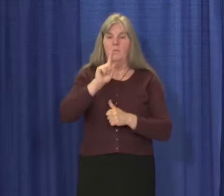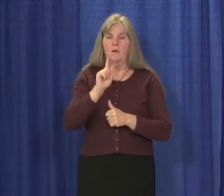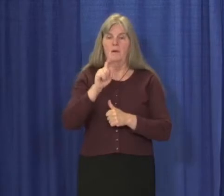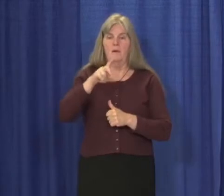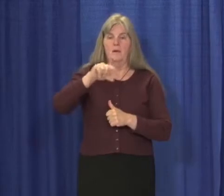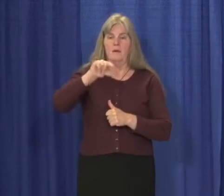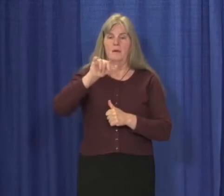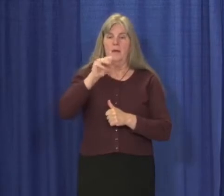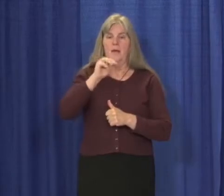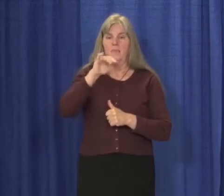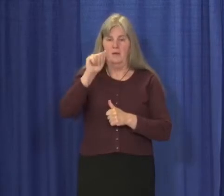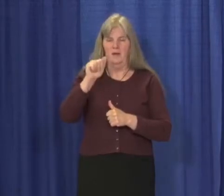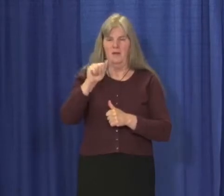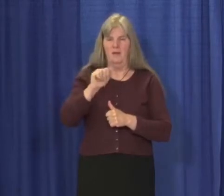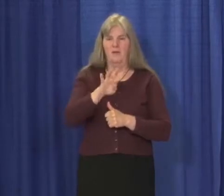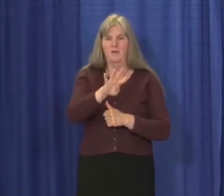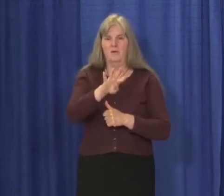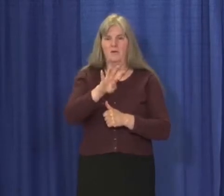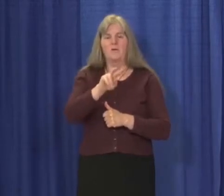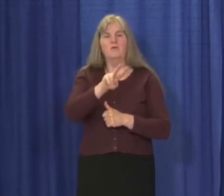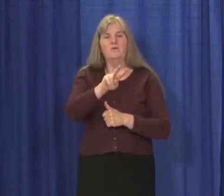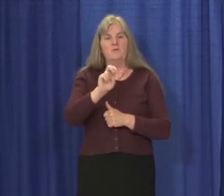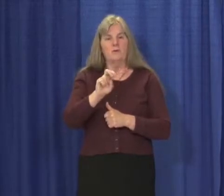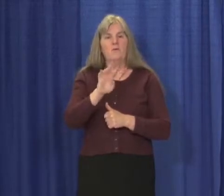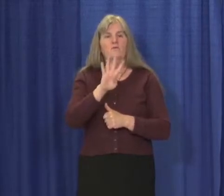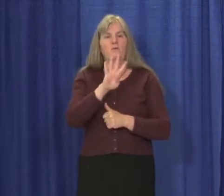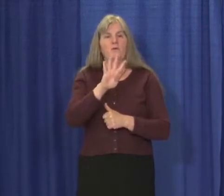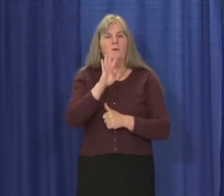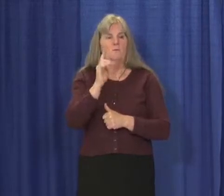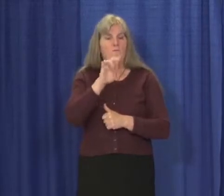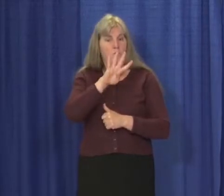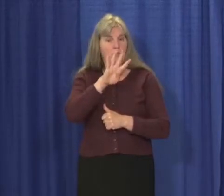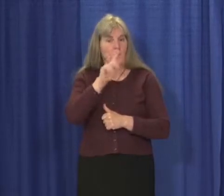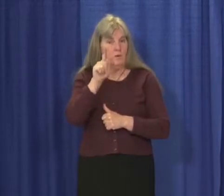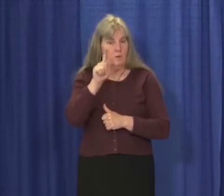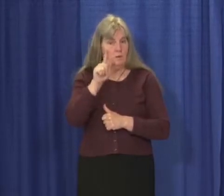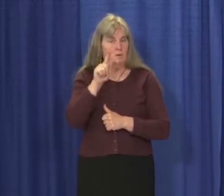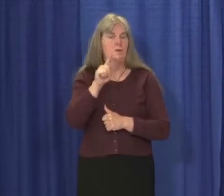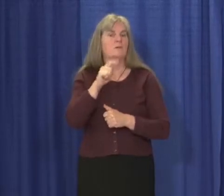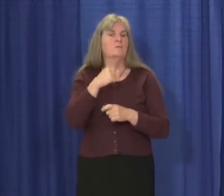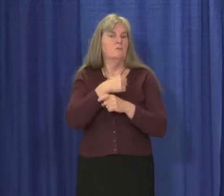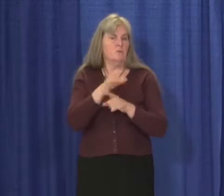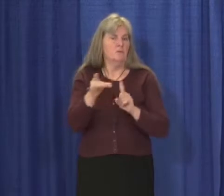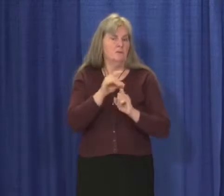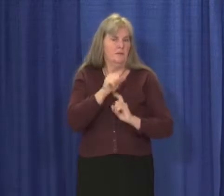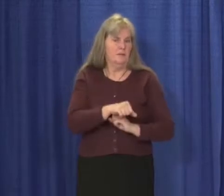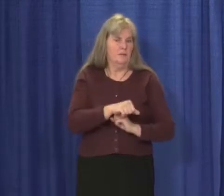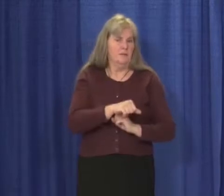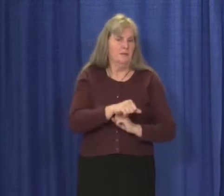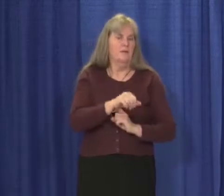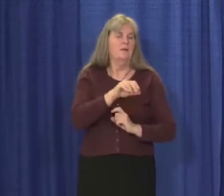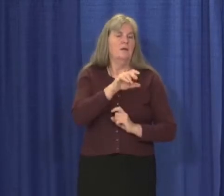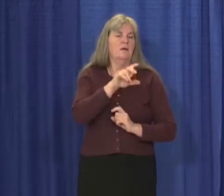240 cases and counting connected to this strained. We know the Delta variant is